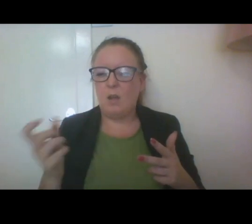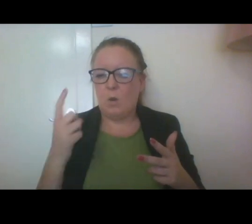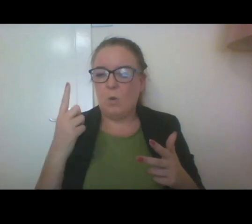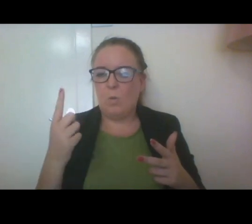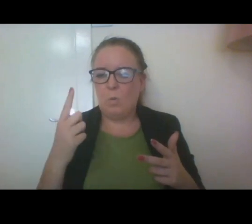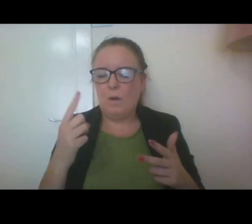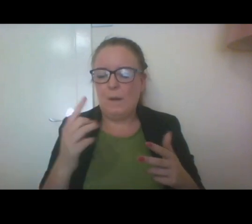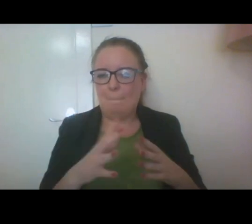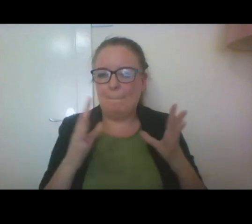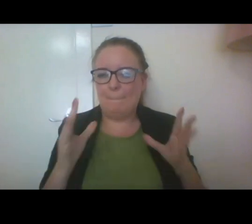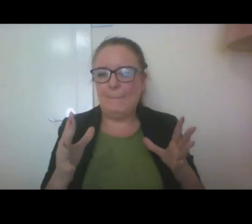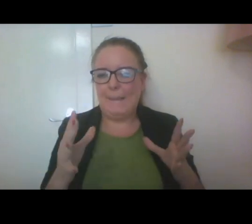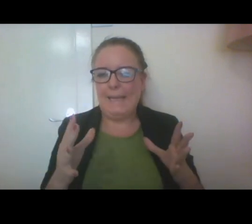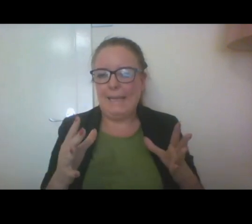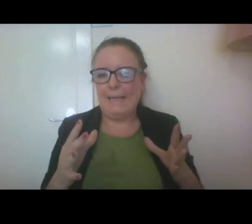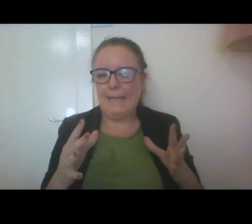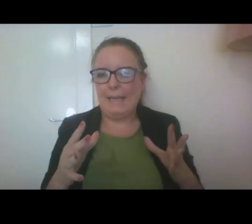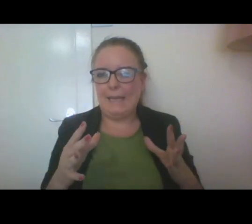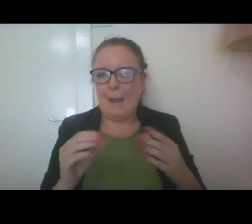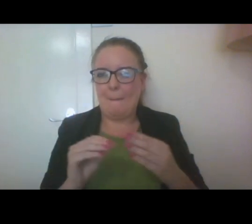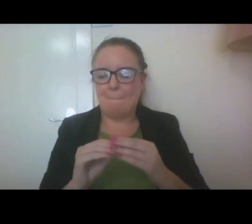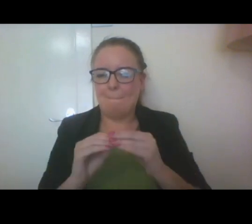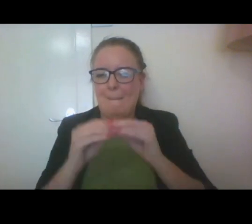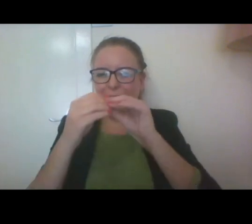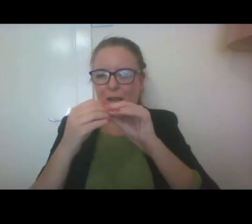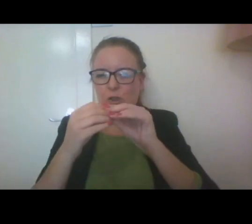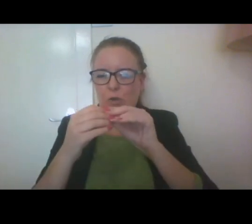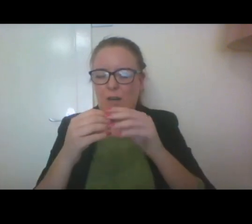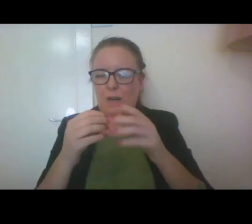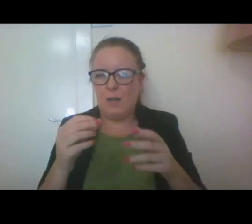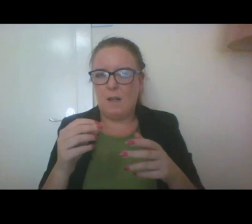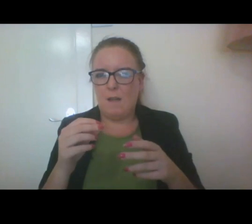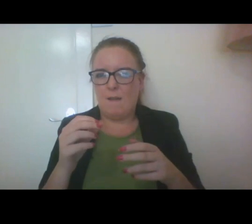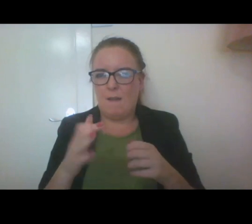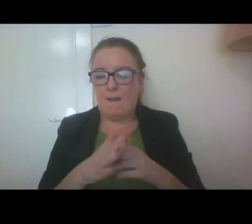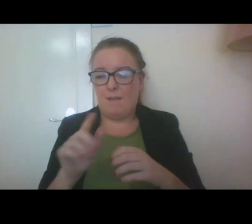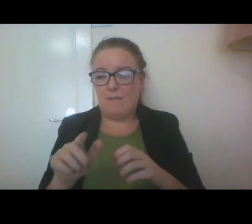discontinued manufacturing of infrared systems a short while ago.